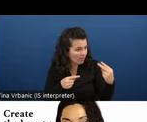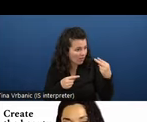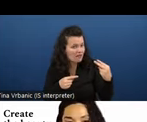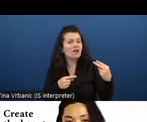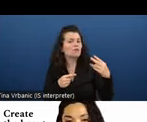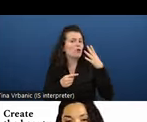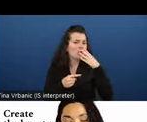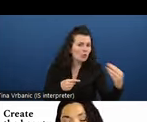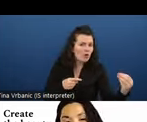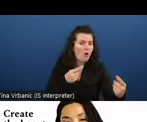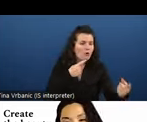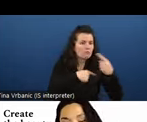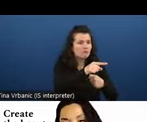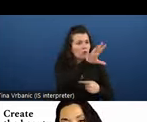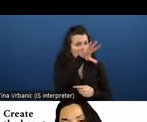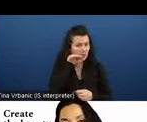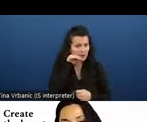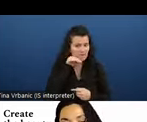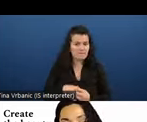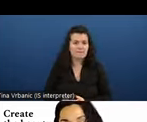share. 15:20:32 So we've got an example of a brand